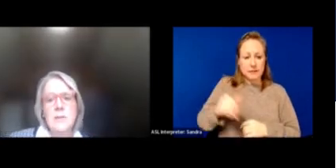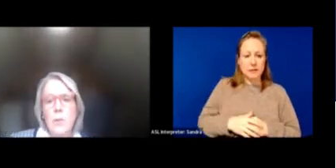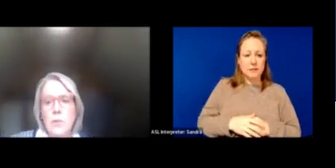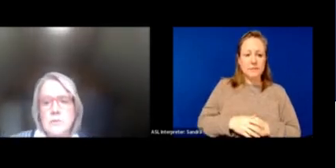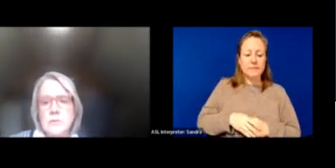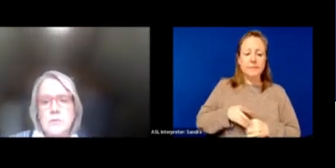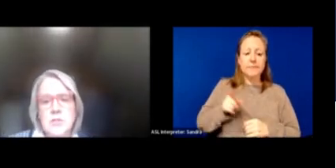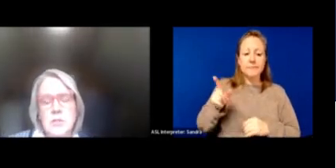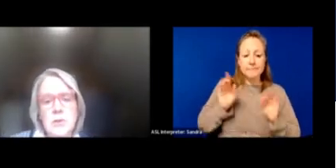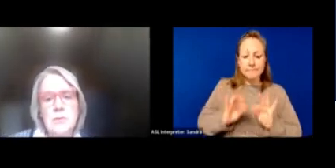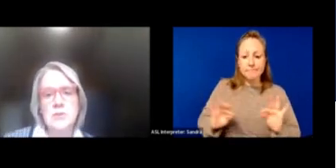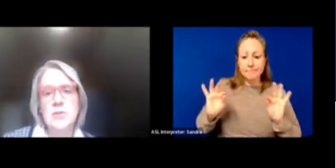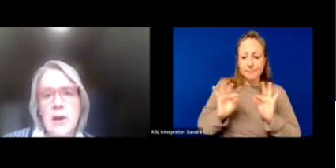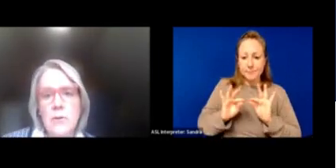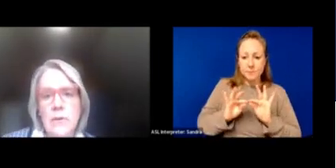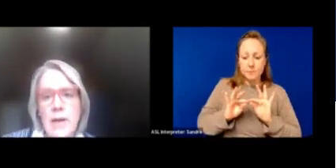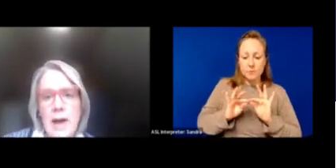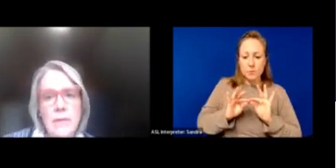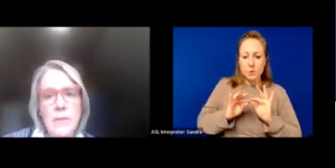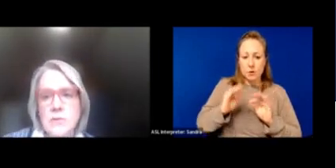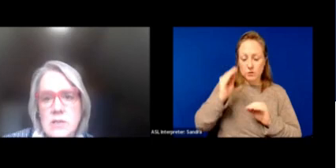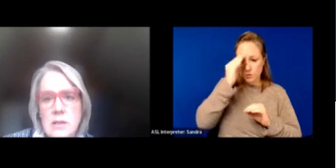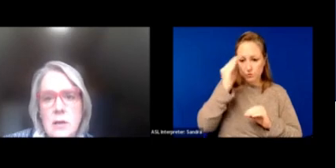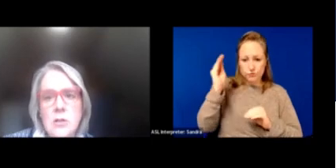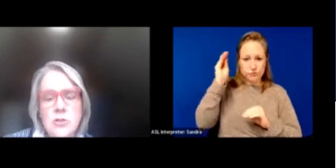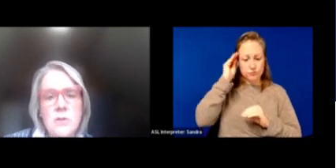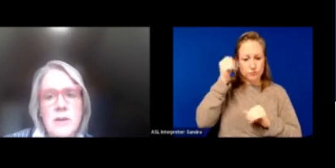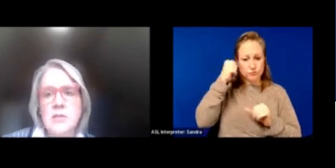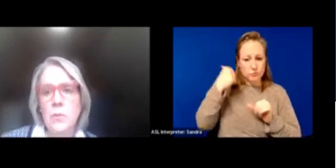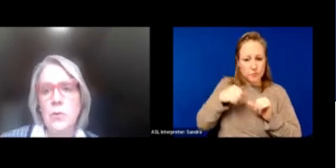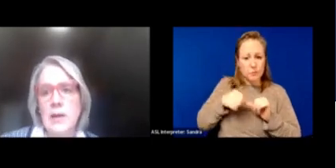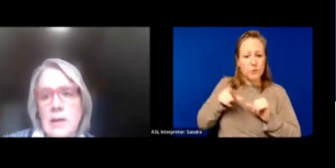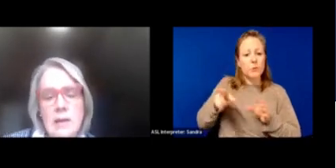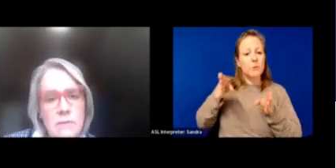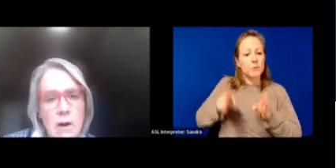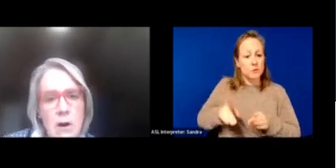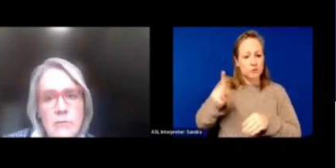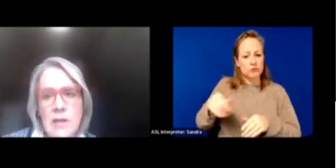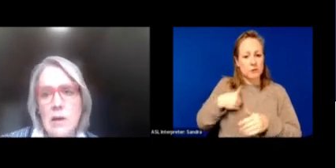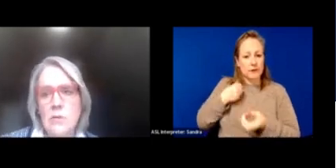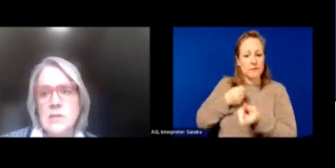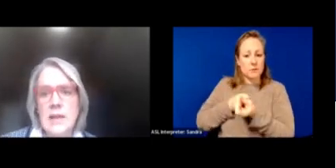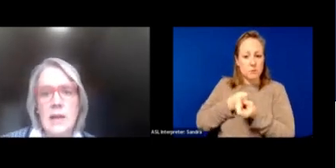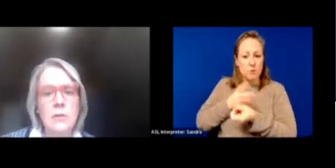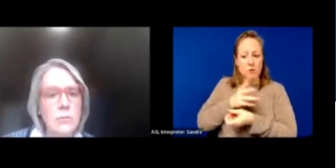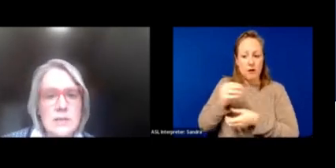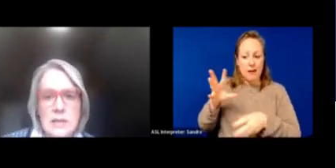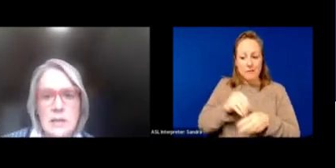important to note that the person should be supported and involved in goal setting risk